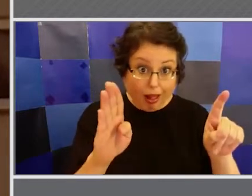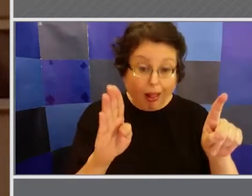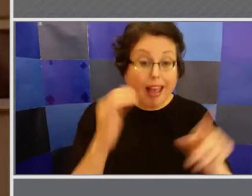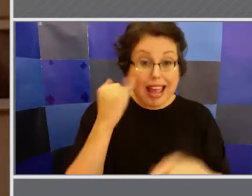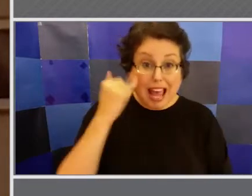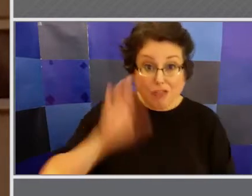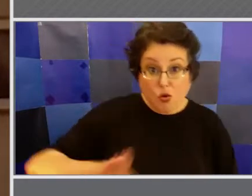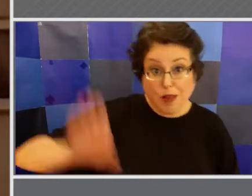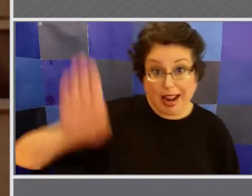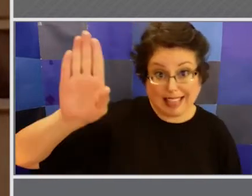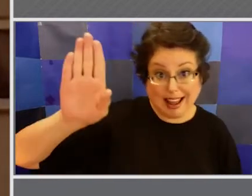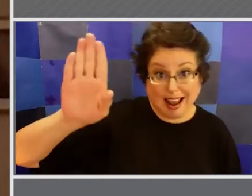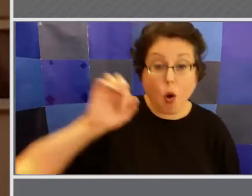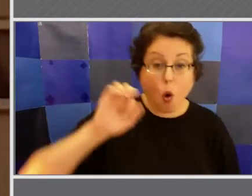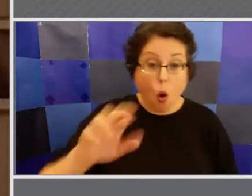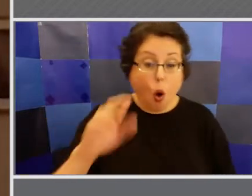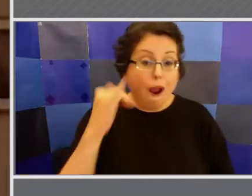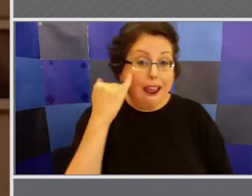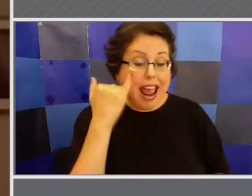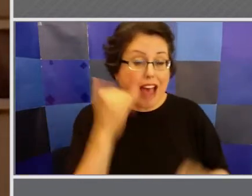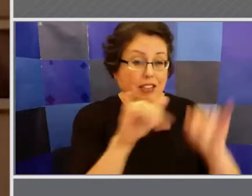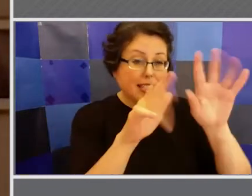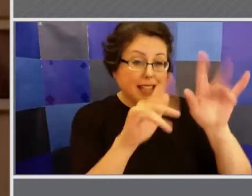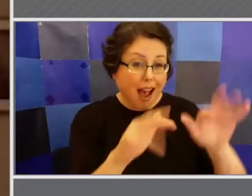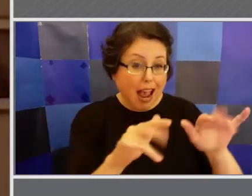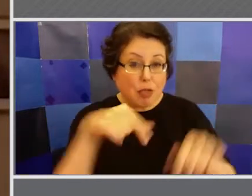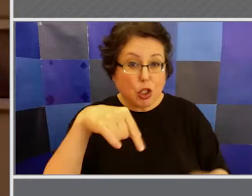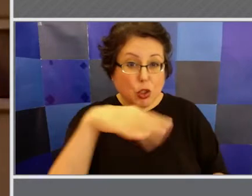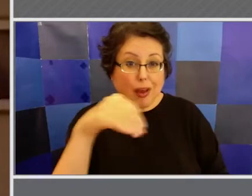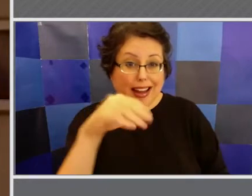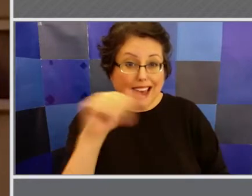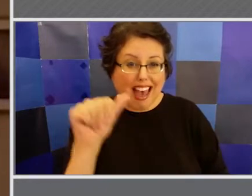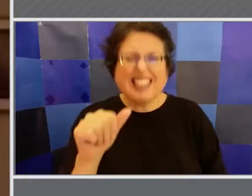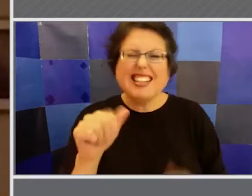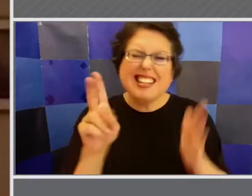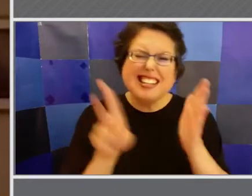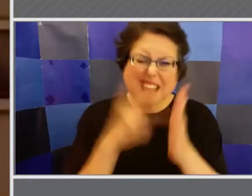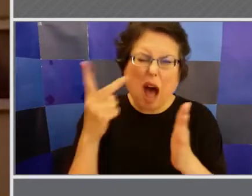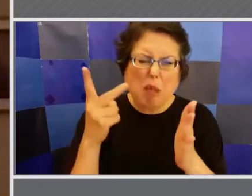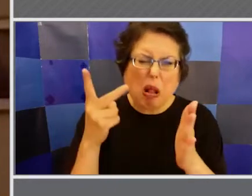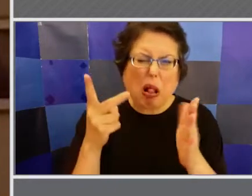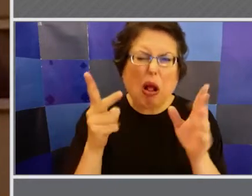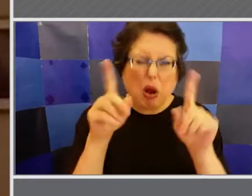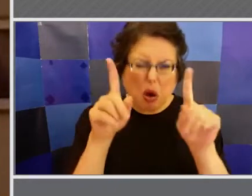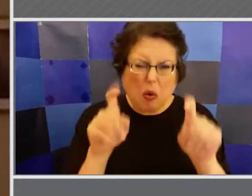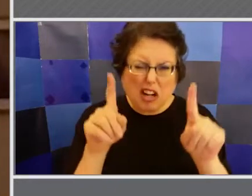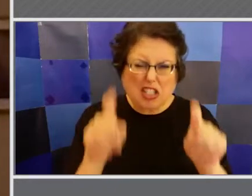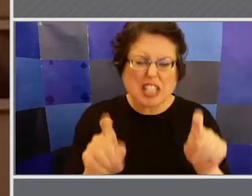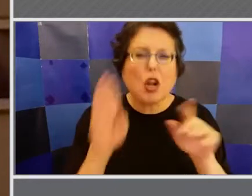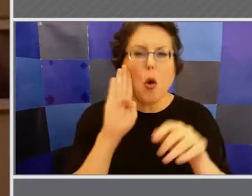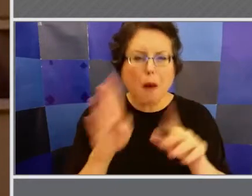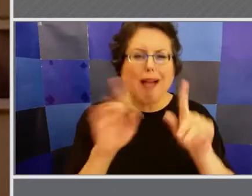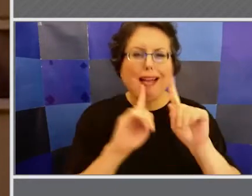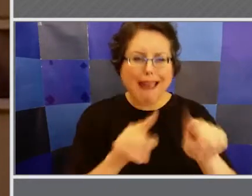q amp a function tonight if questions are duplicates will probably lump them together but we'll try to answer everything.